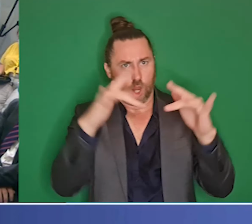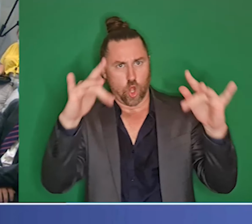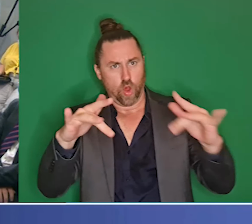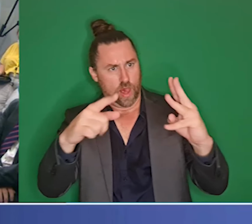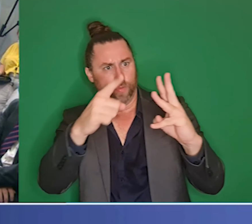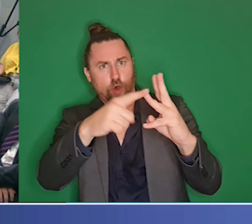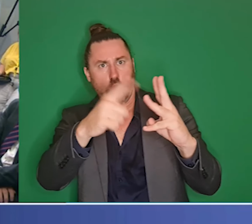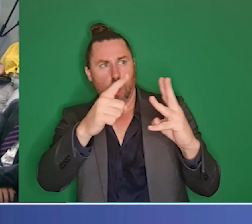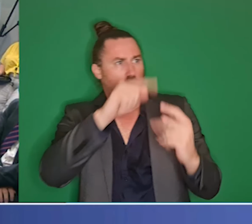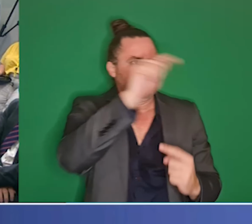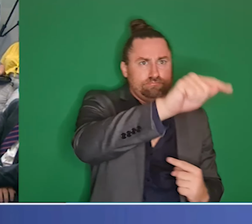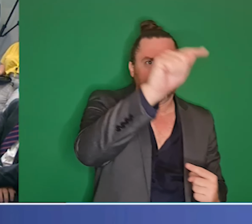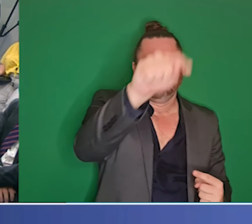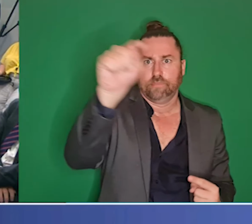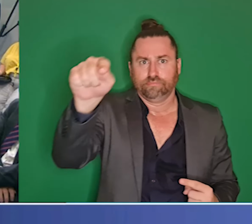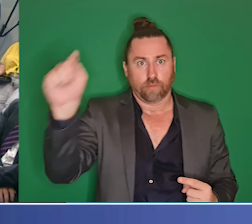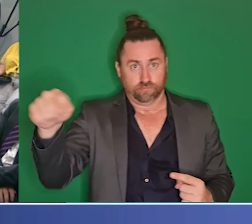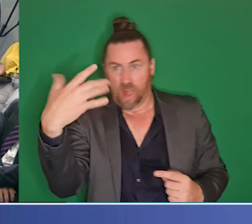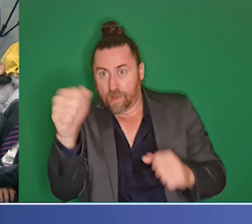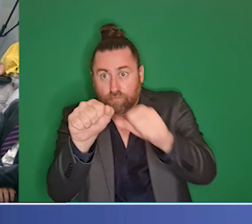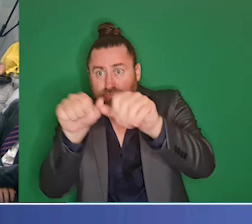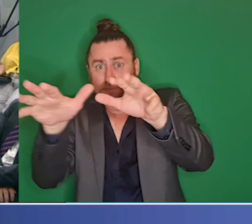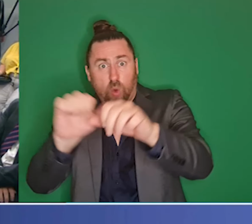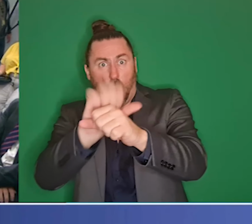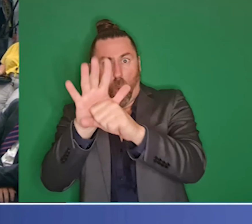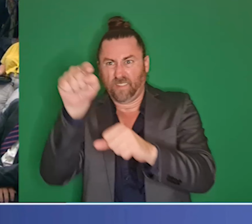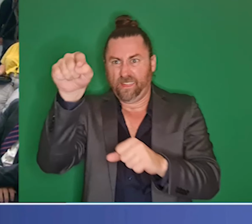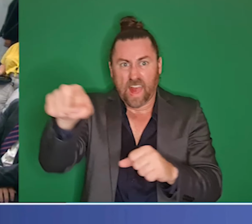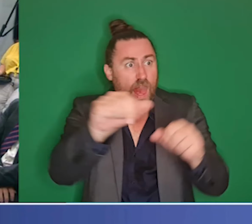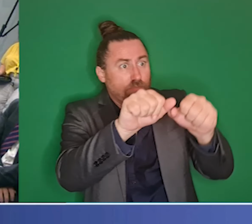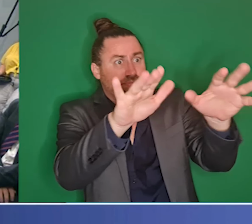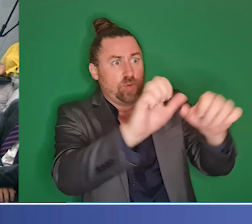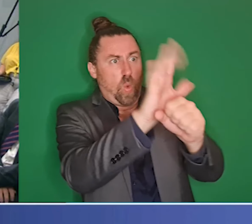Some of these facilities have active outbreaks, and they're obviously supposed to be at the front of the queue.